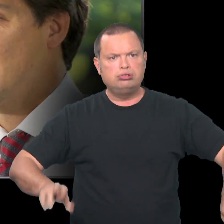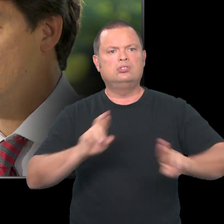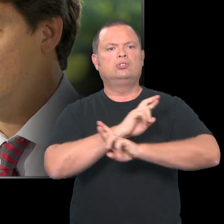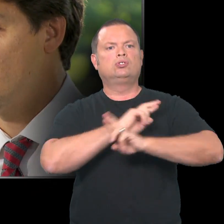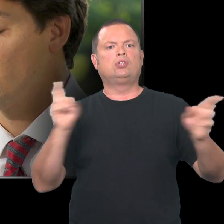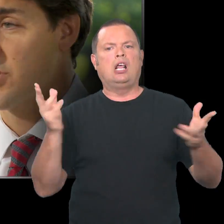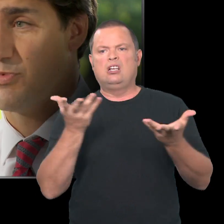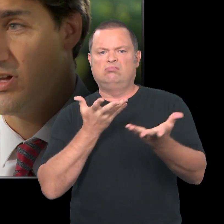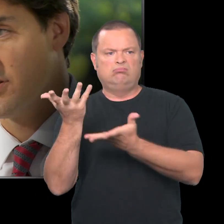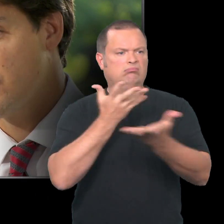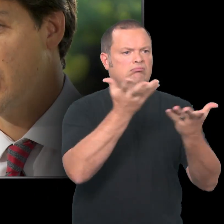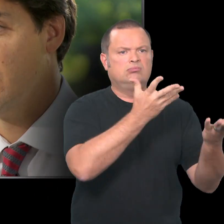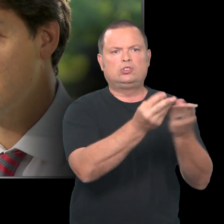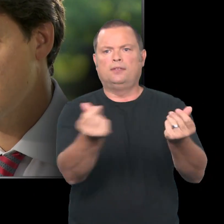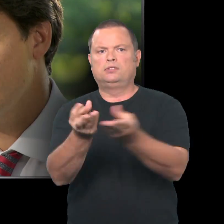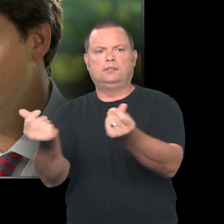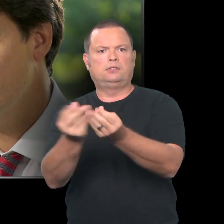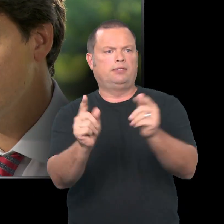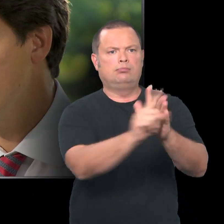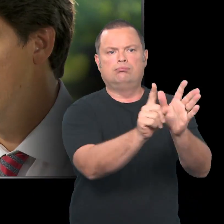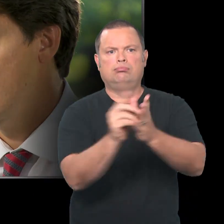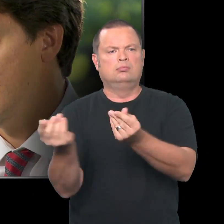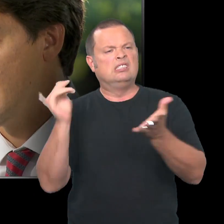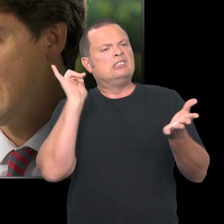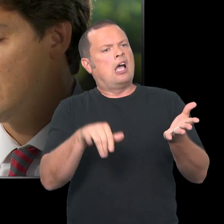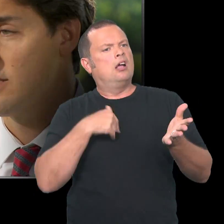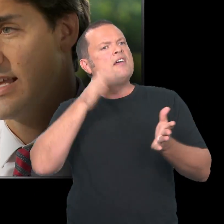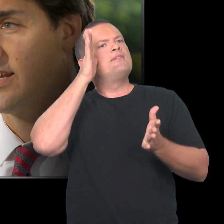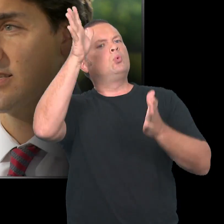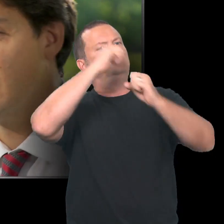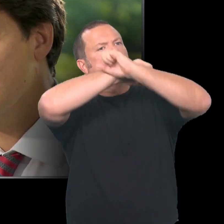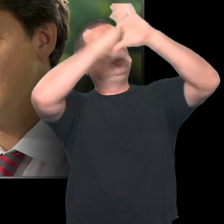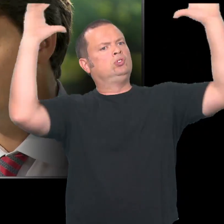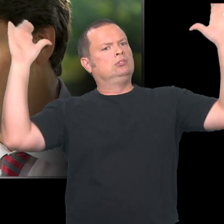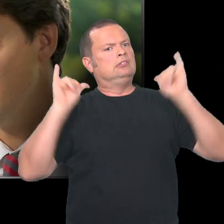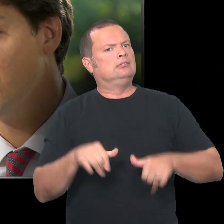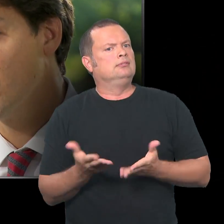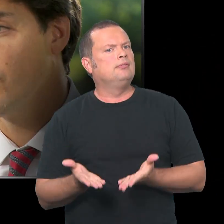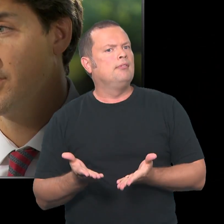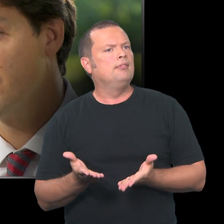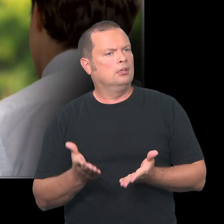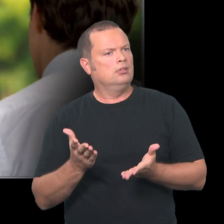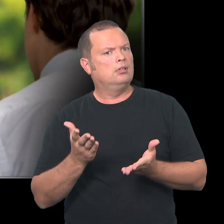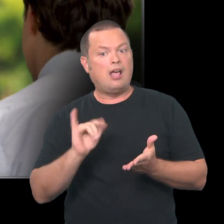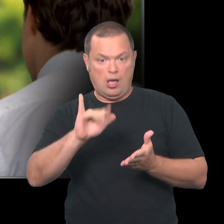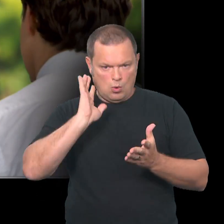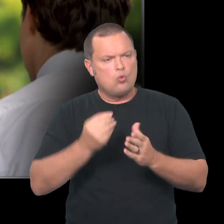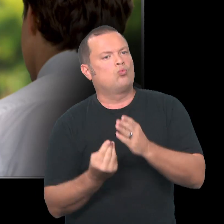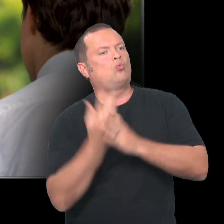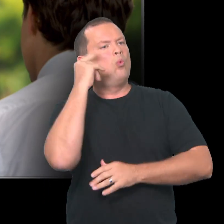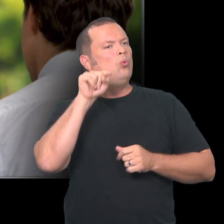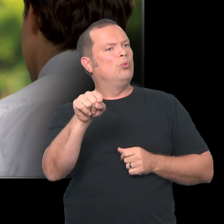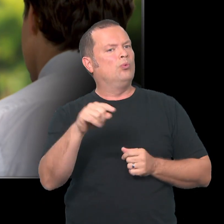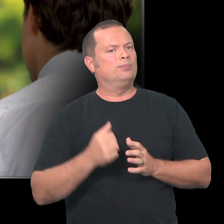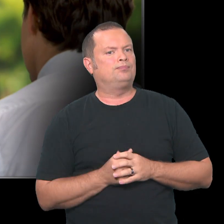and our capacity to respond to the challenges of the future is at its highest level